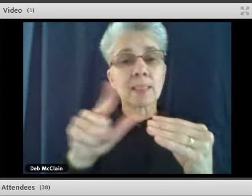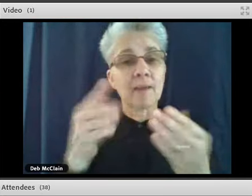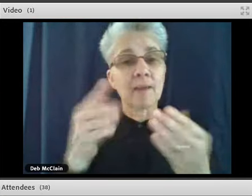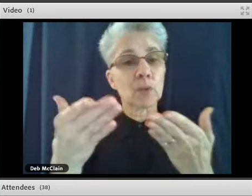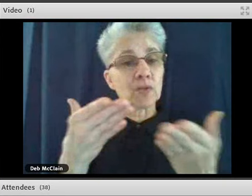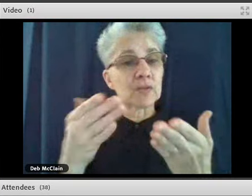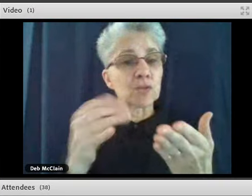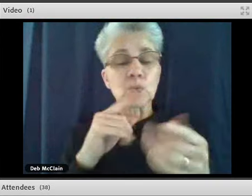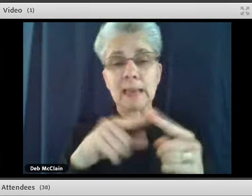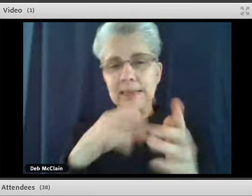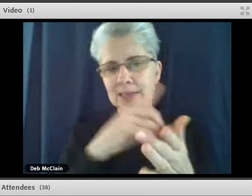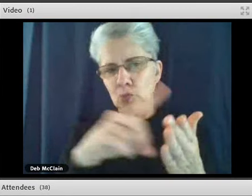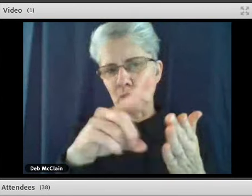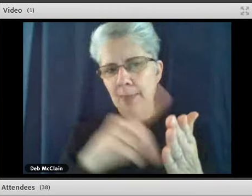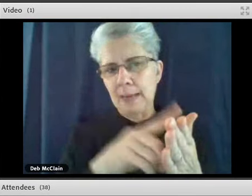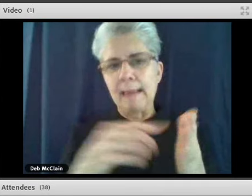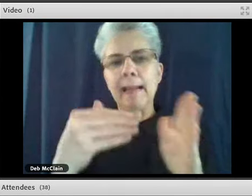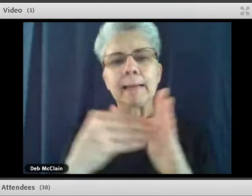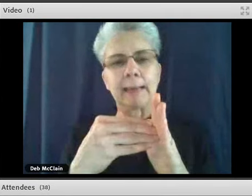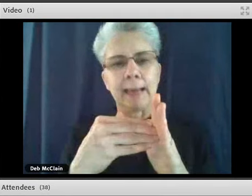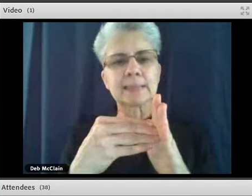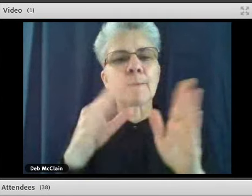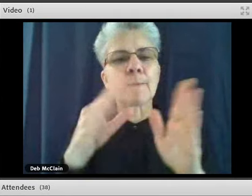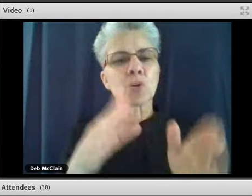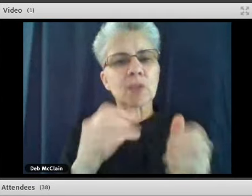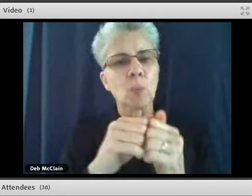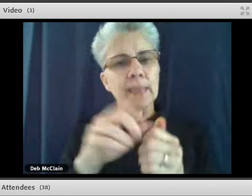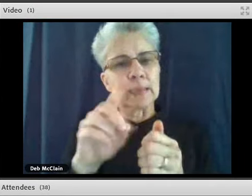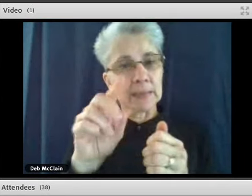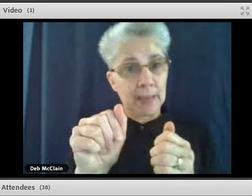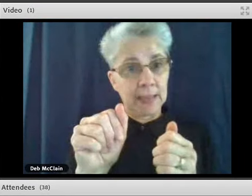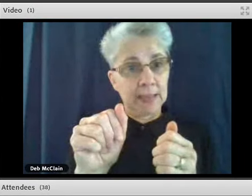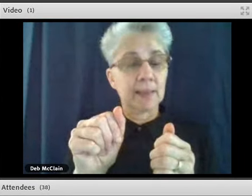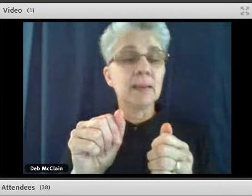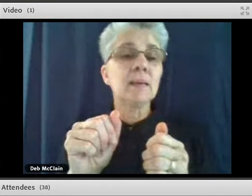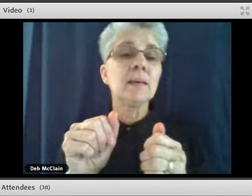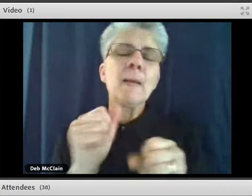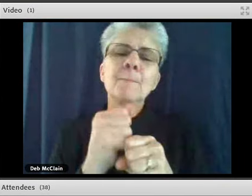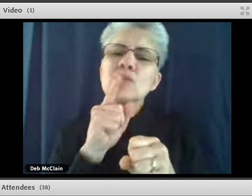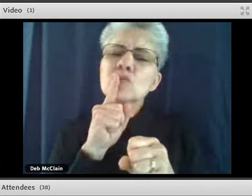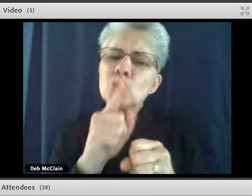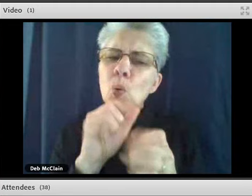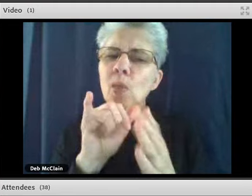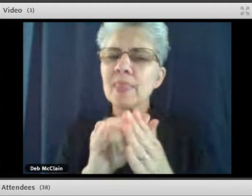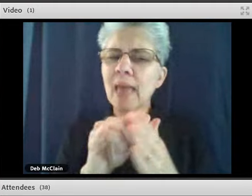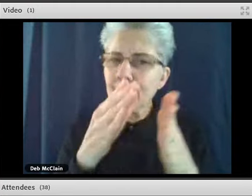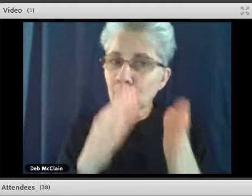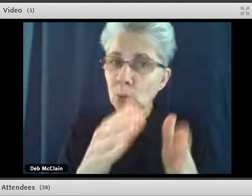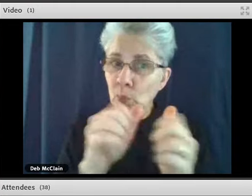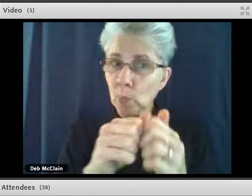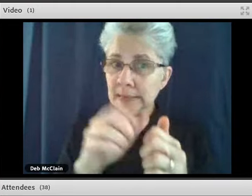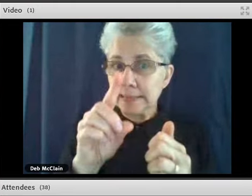that you can't discriminate against individuals with disabilities, and making sure that individuals with disabilities